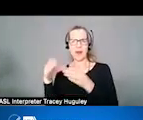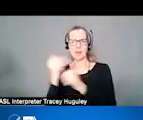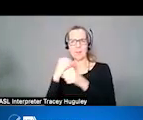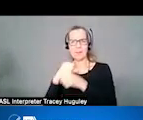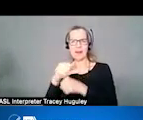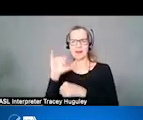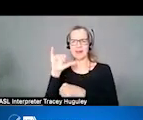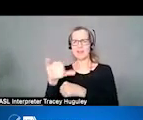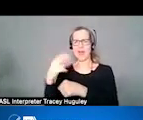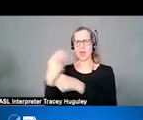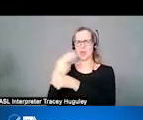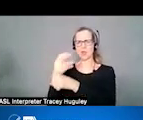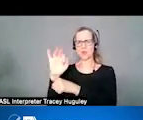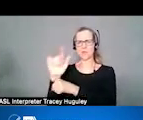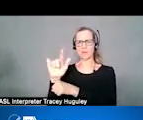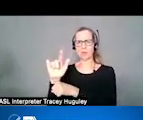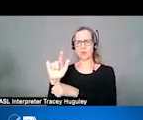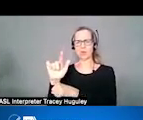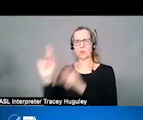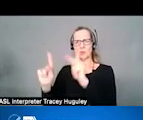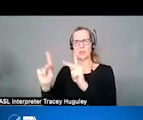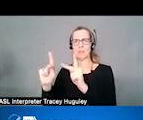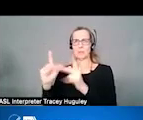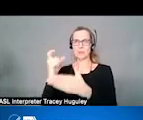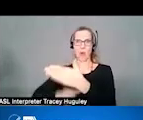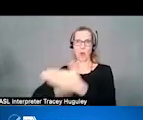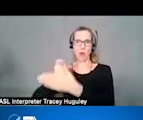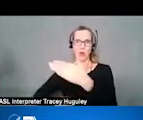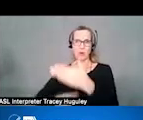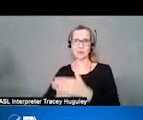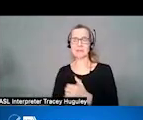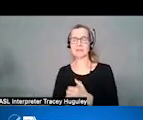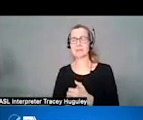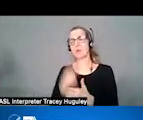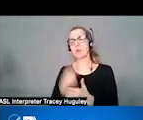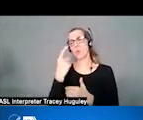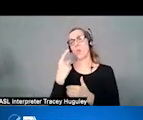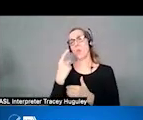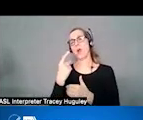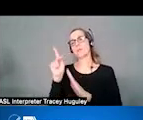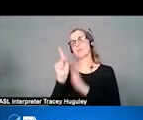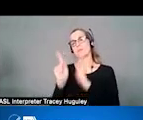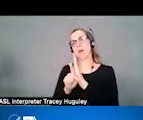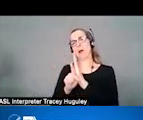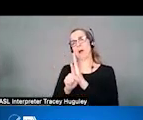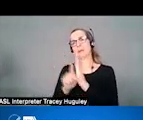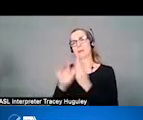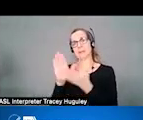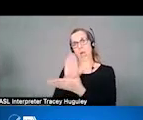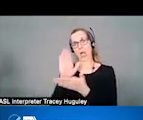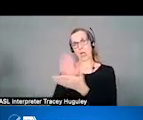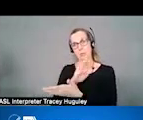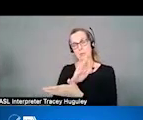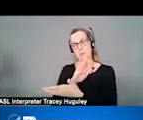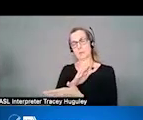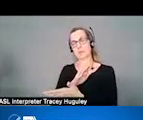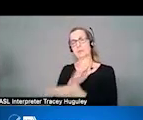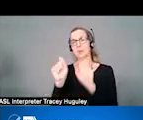to others may incur costs. And so one of these supplemental policy information documents released at the time of the policy